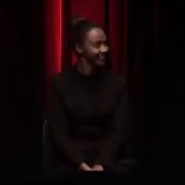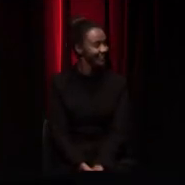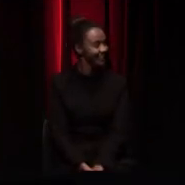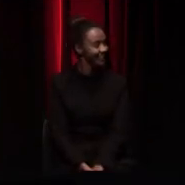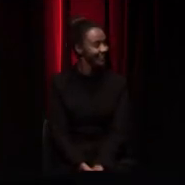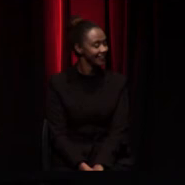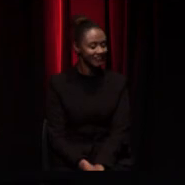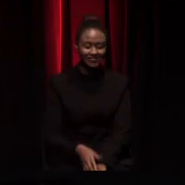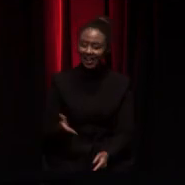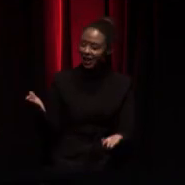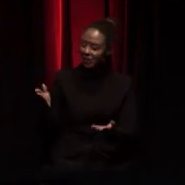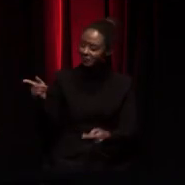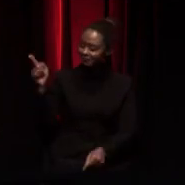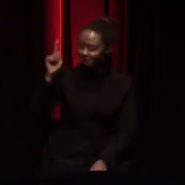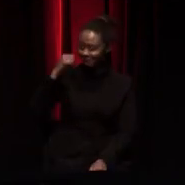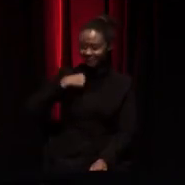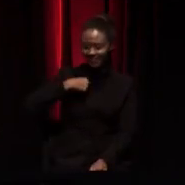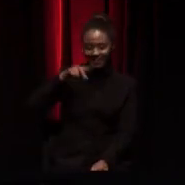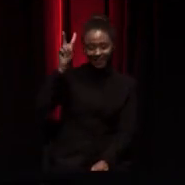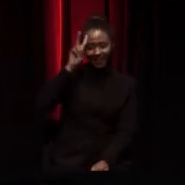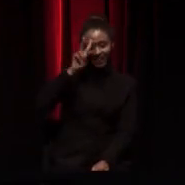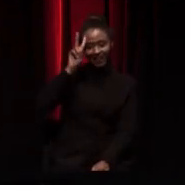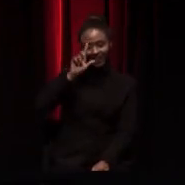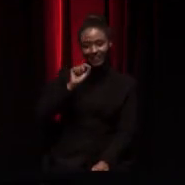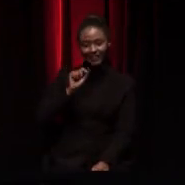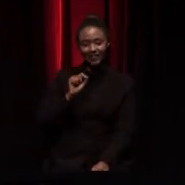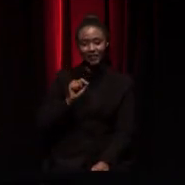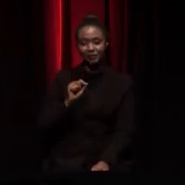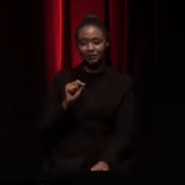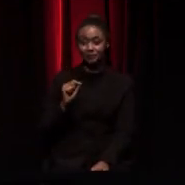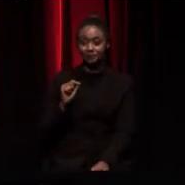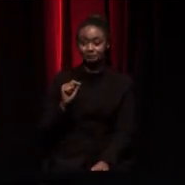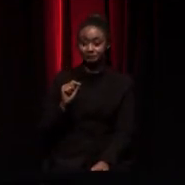When you spend many years